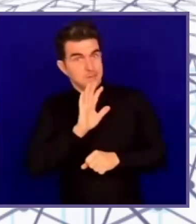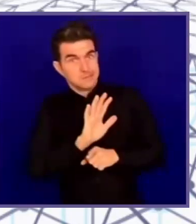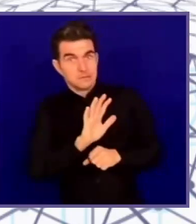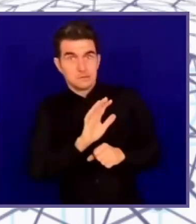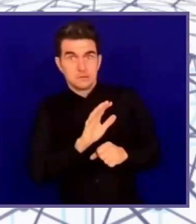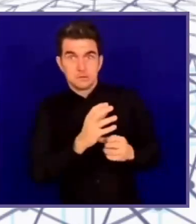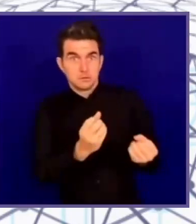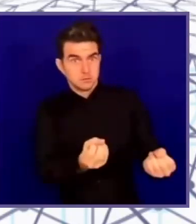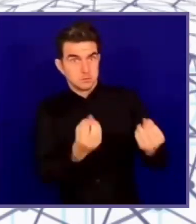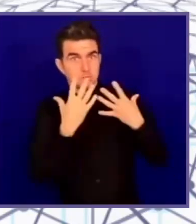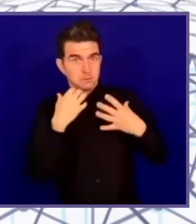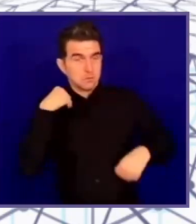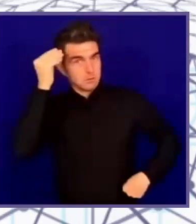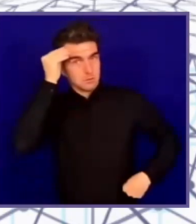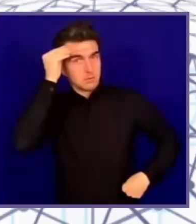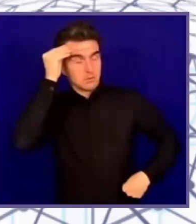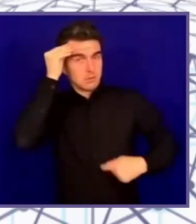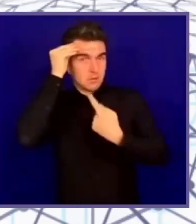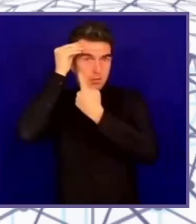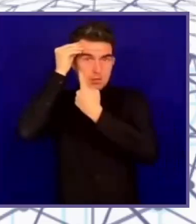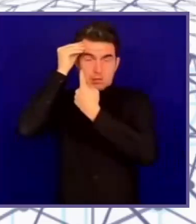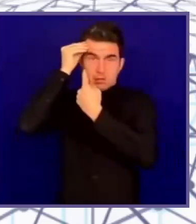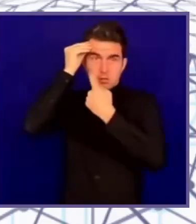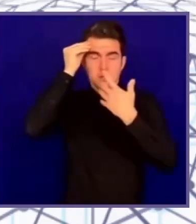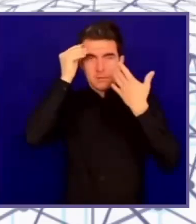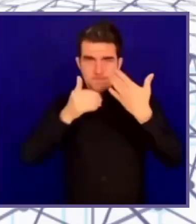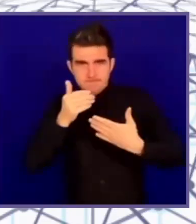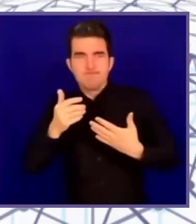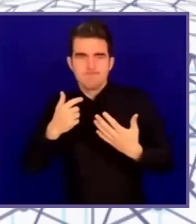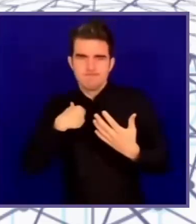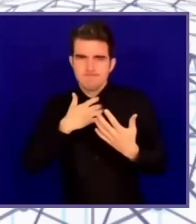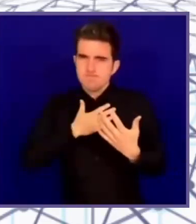and multiple access to learning difficulties, because until you've actually taught them,